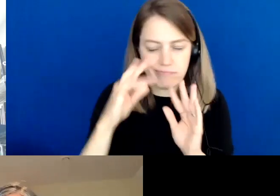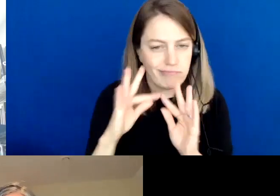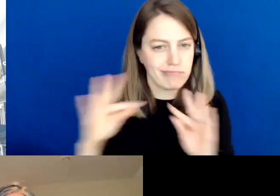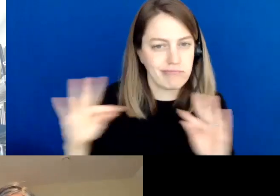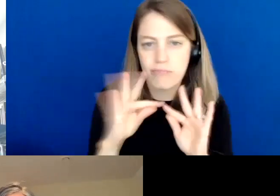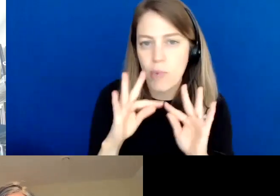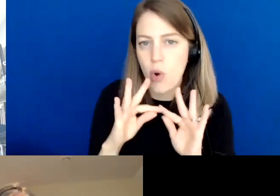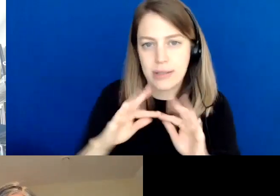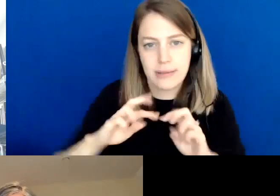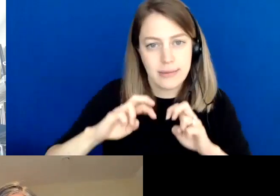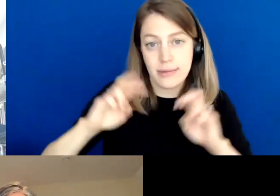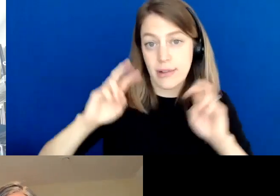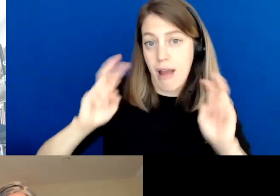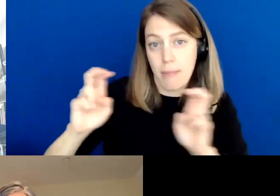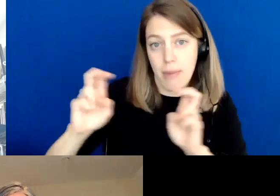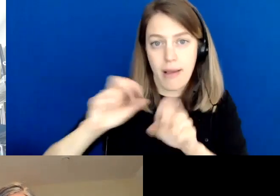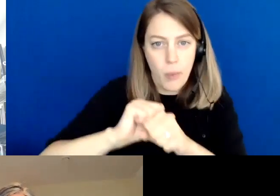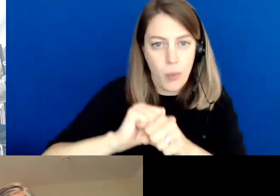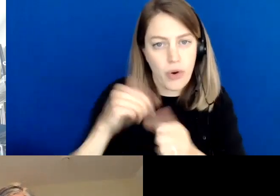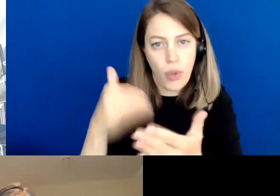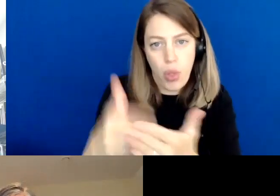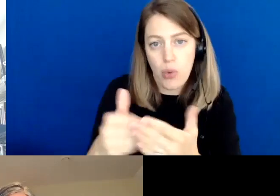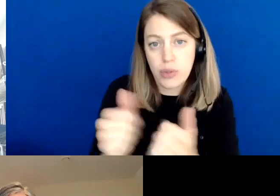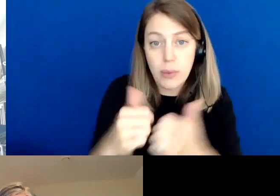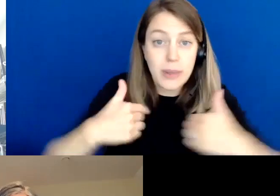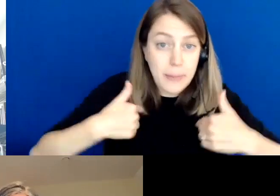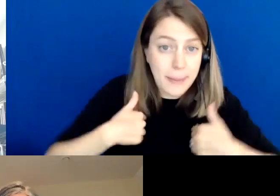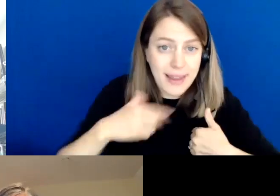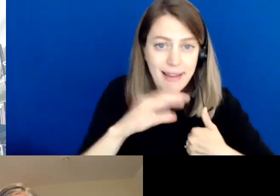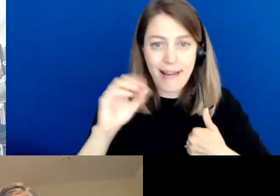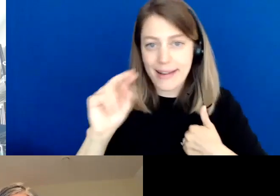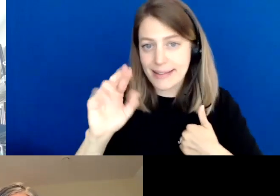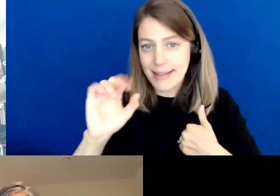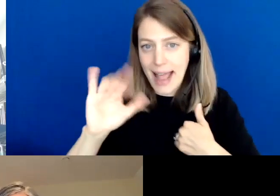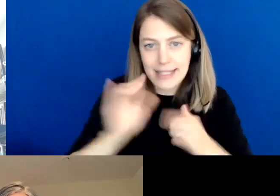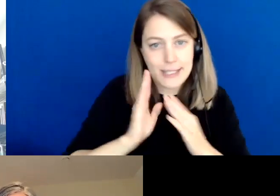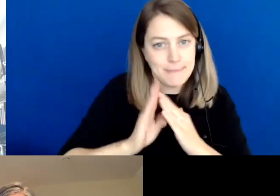very closely with Nancy and I to get this book done in a timely fashion.